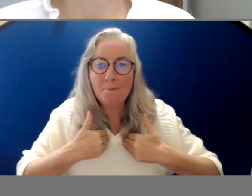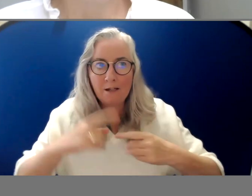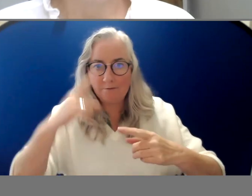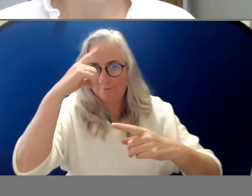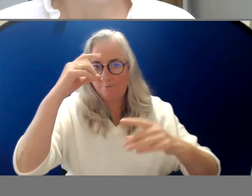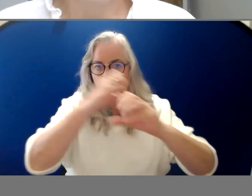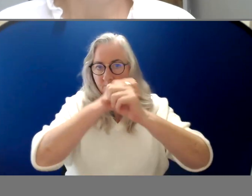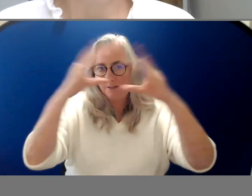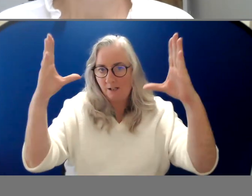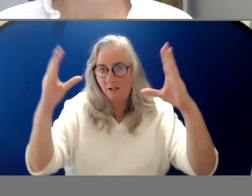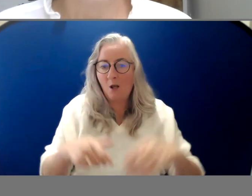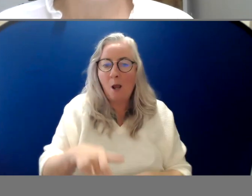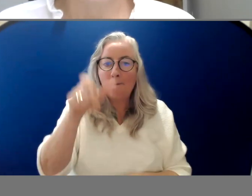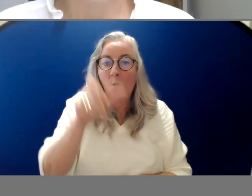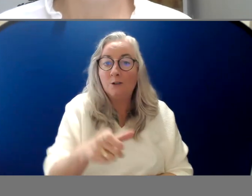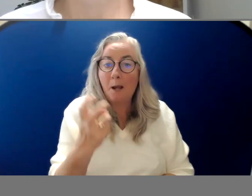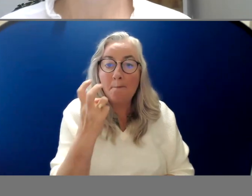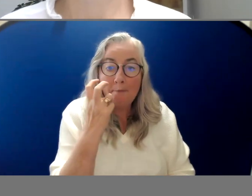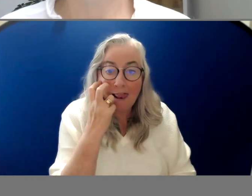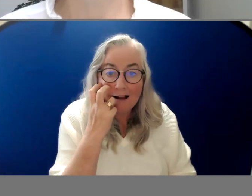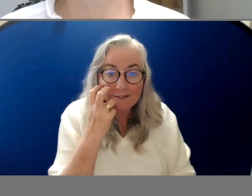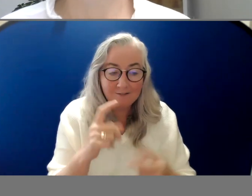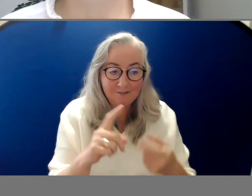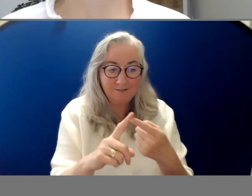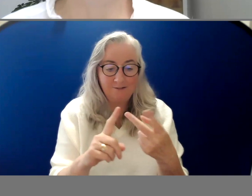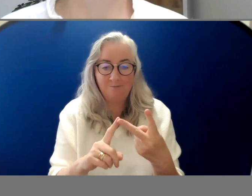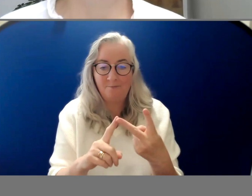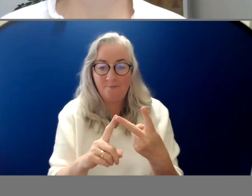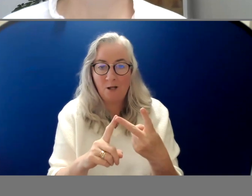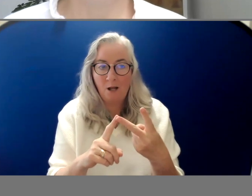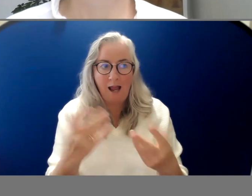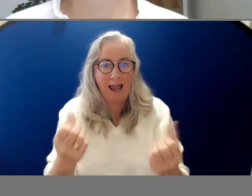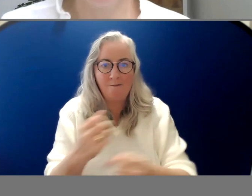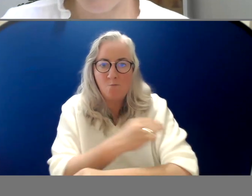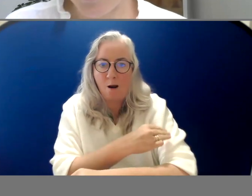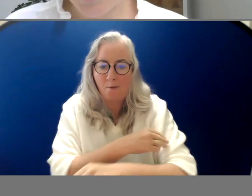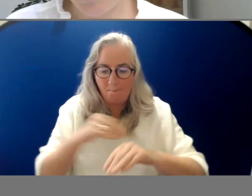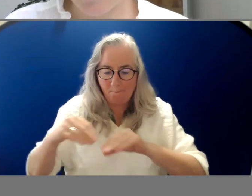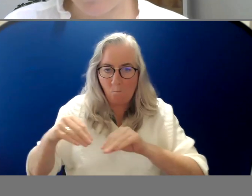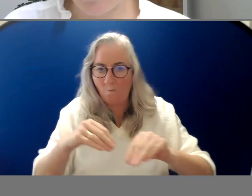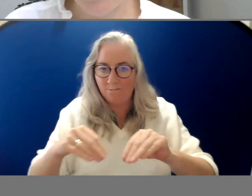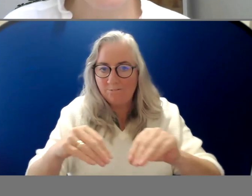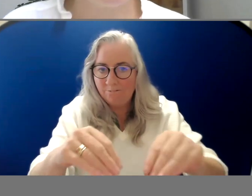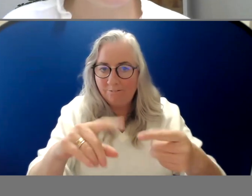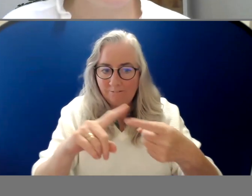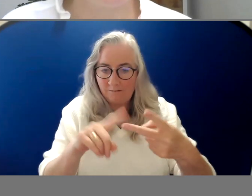somebody who's visually impaired or somebody with a mobility impairment but I think it's important